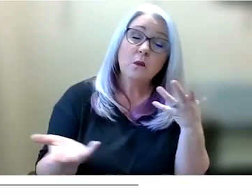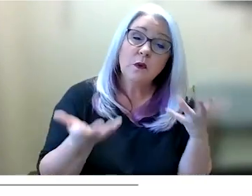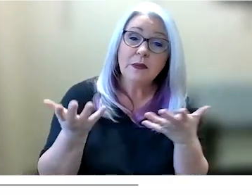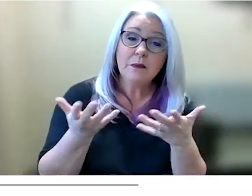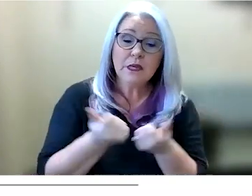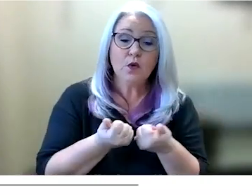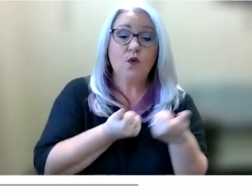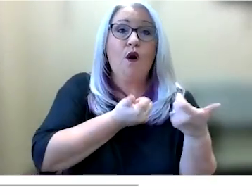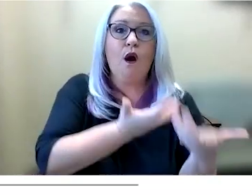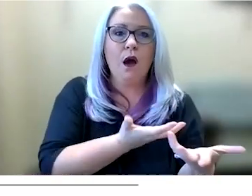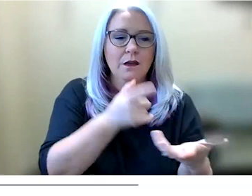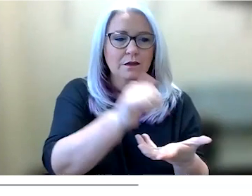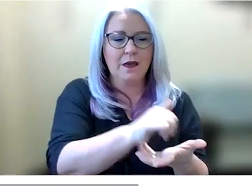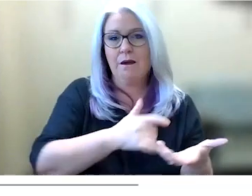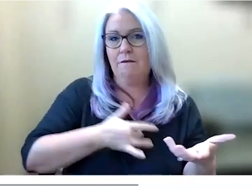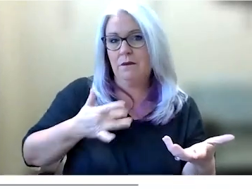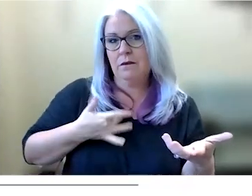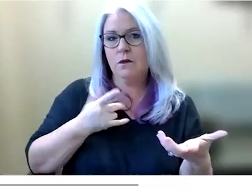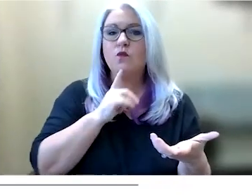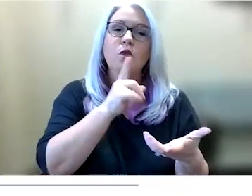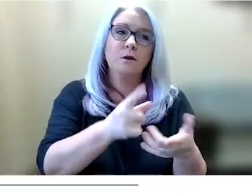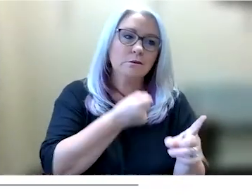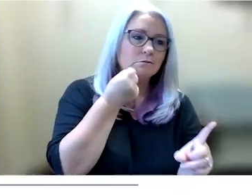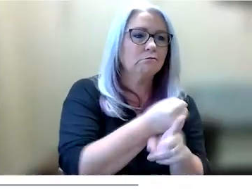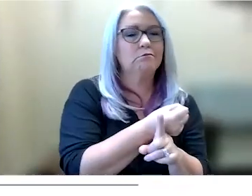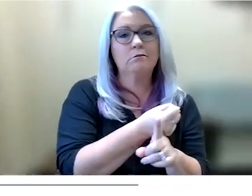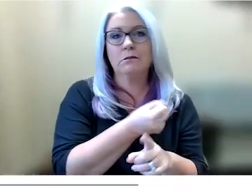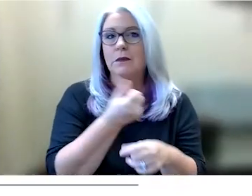So we can see that it really impacts every organ. And